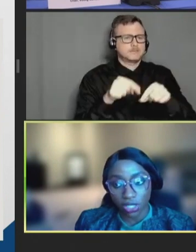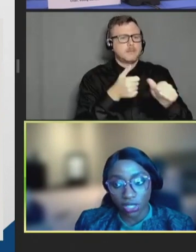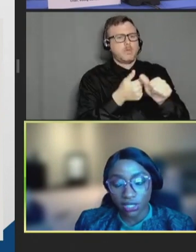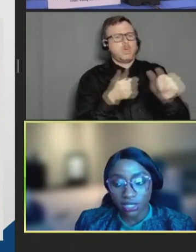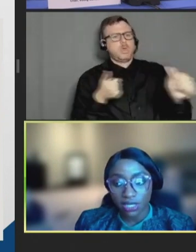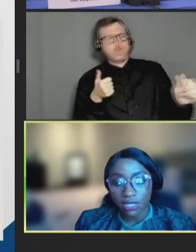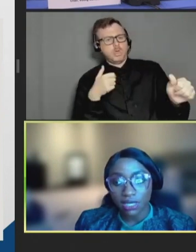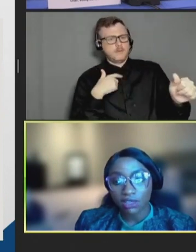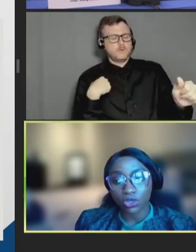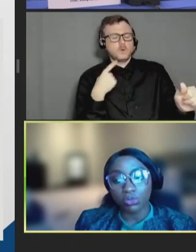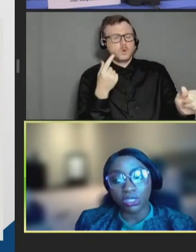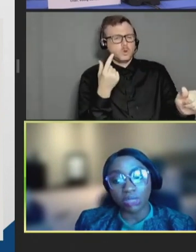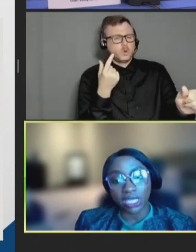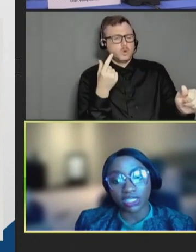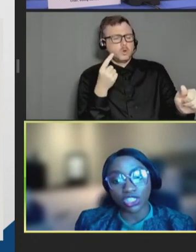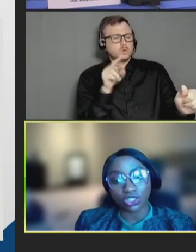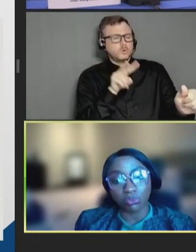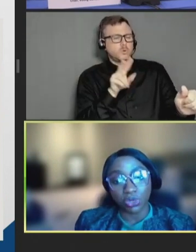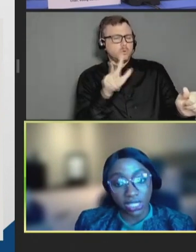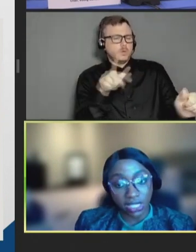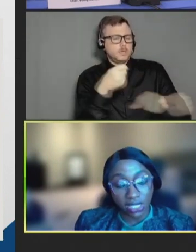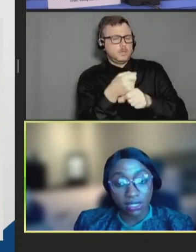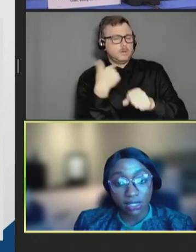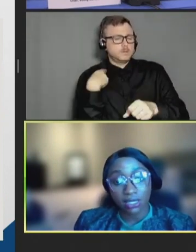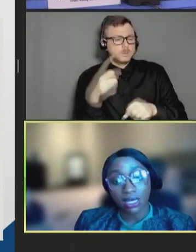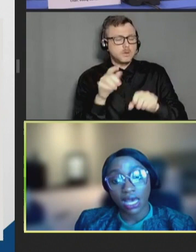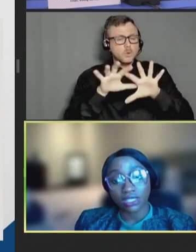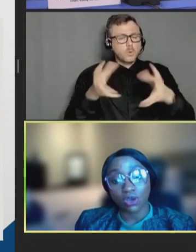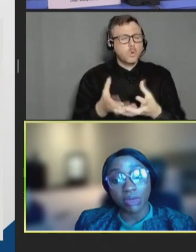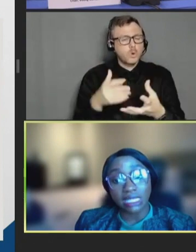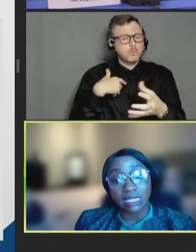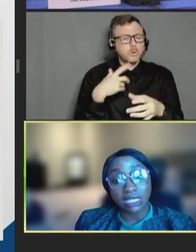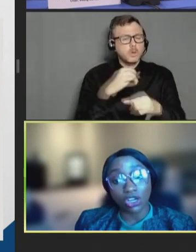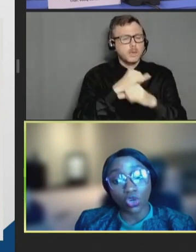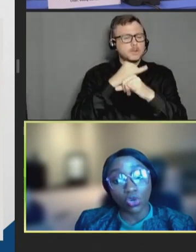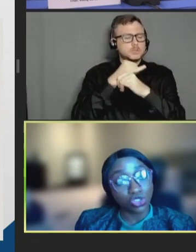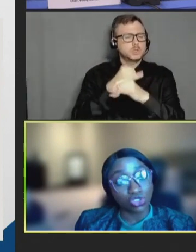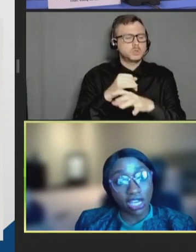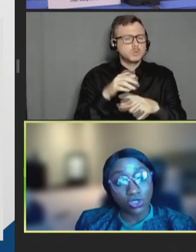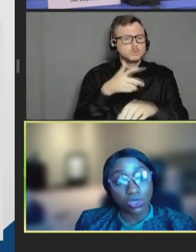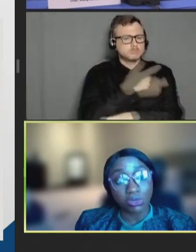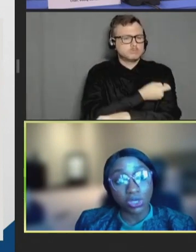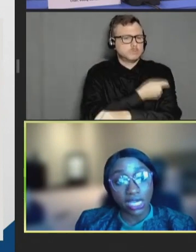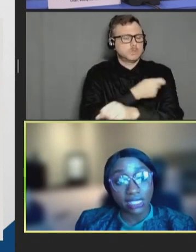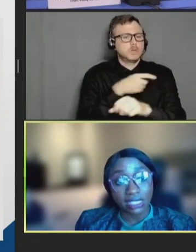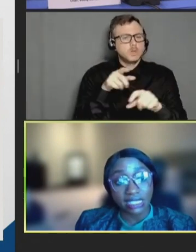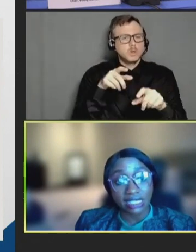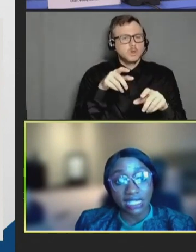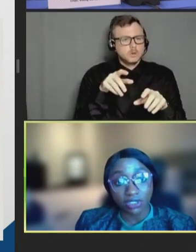three years. The global immunization community has commenced a global drive to immunize 67